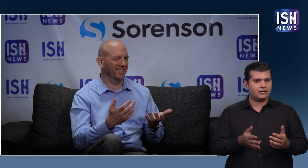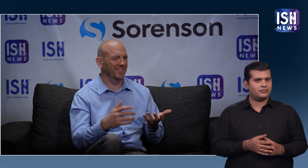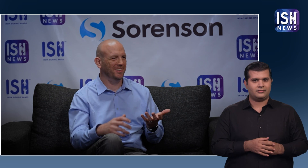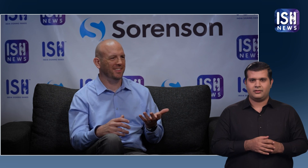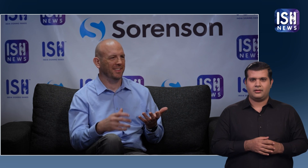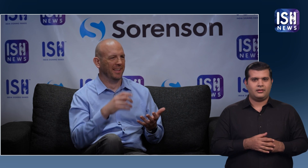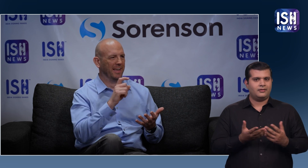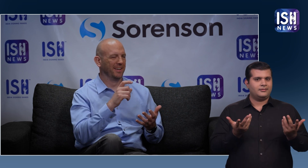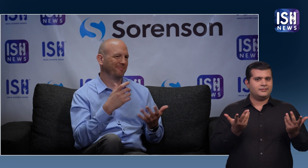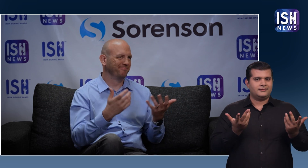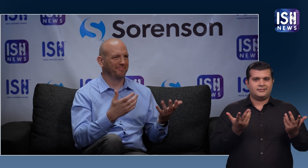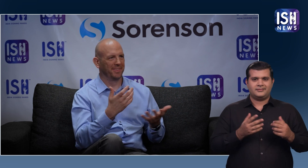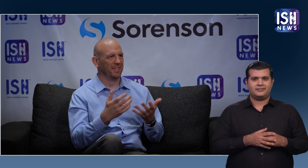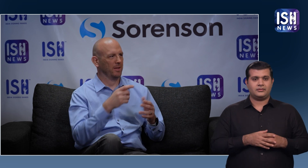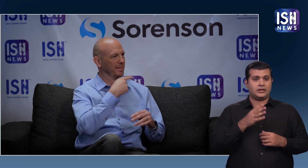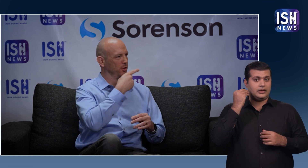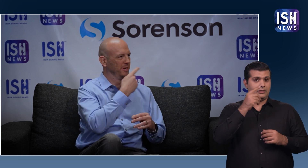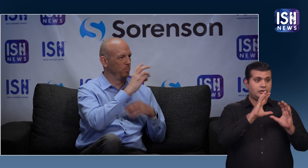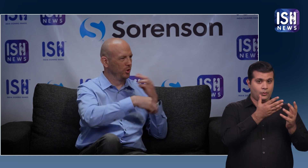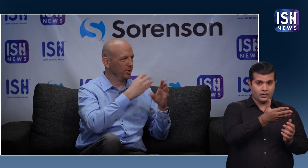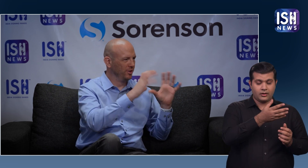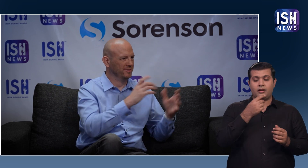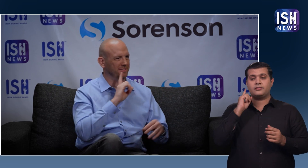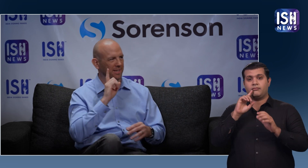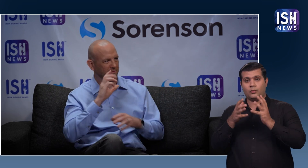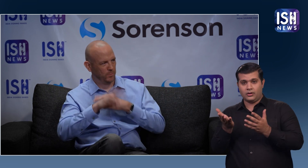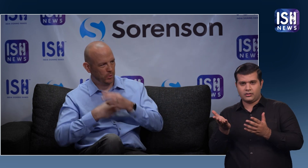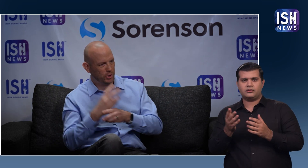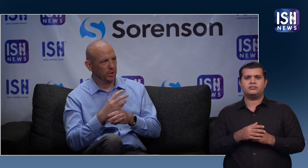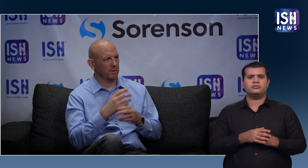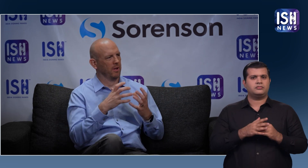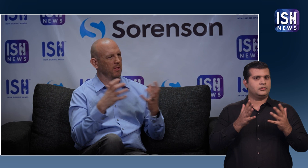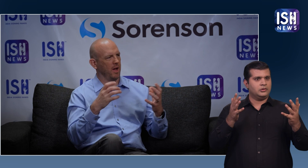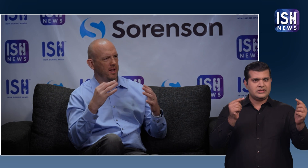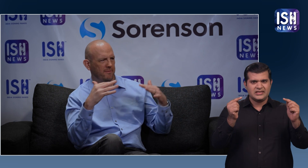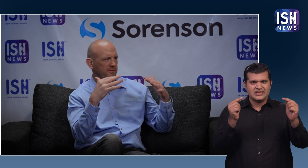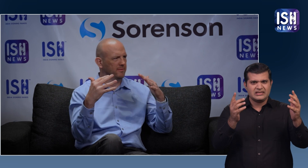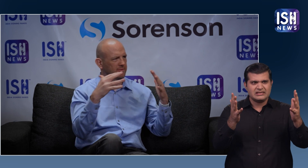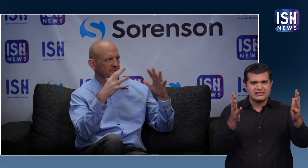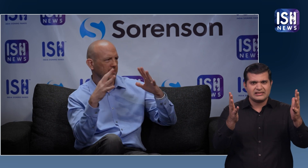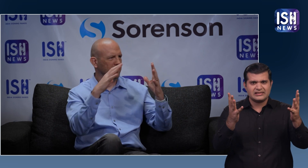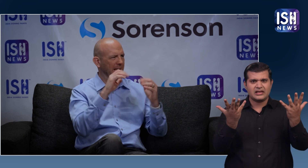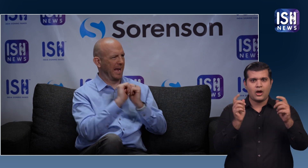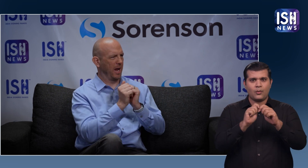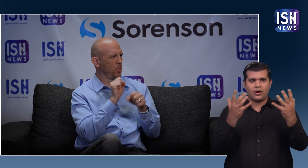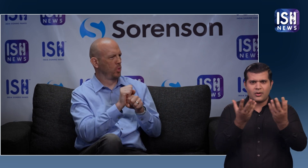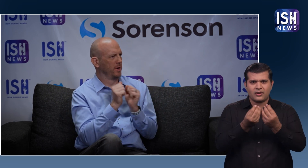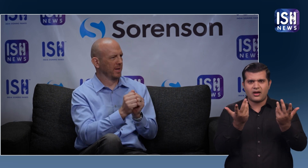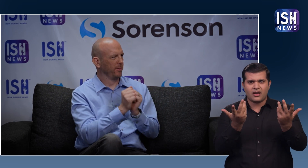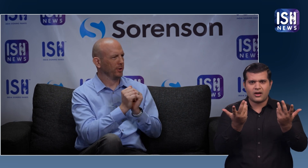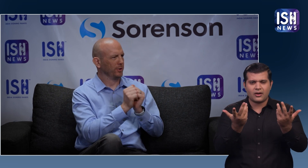There are a lot of issues with hearing world and Deaf world especially how they would work together.